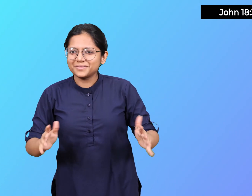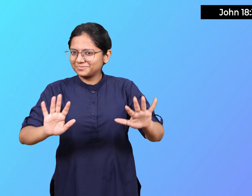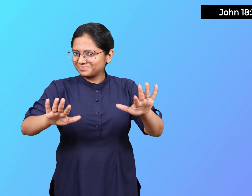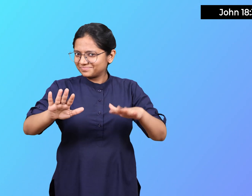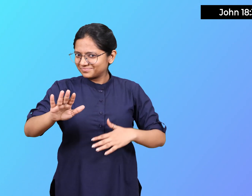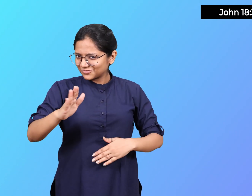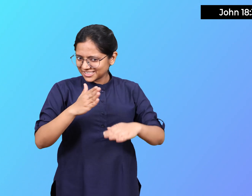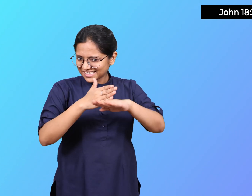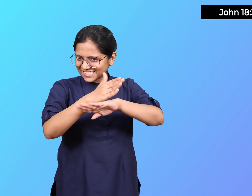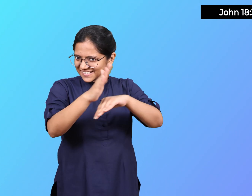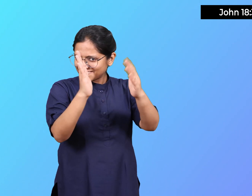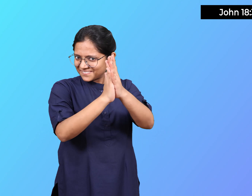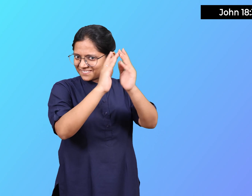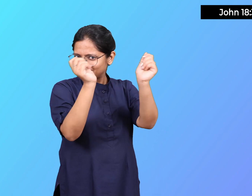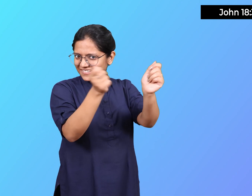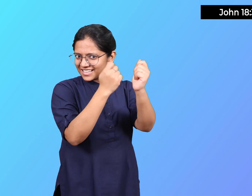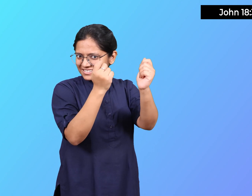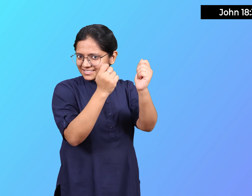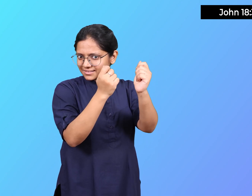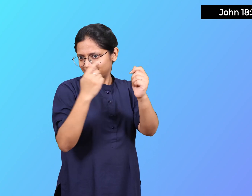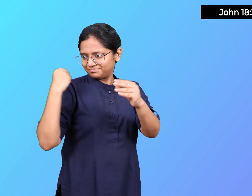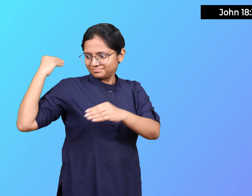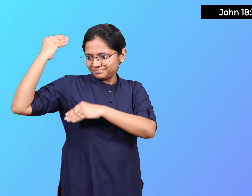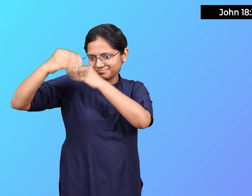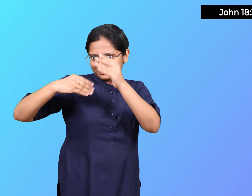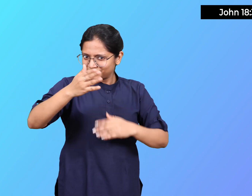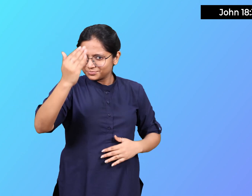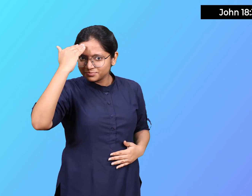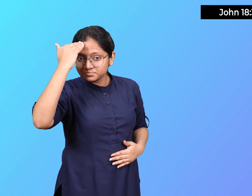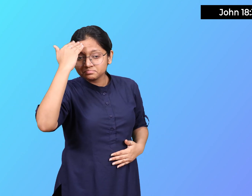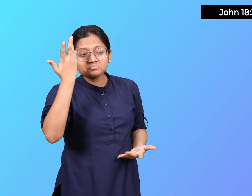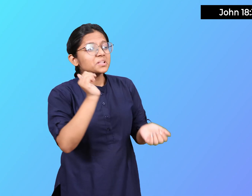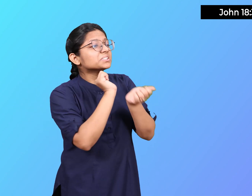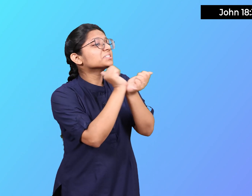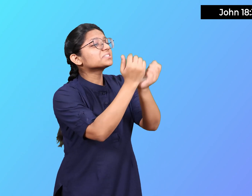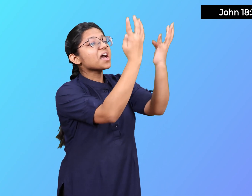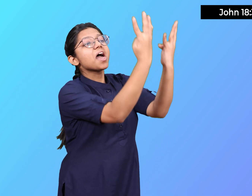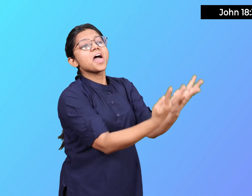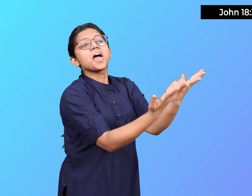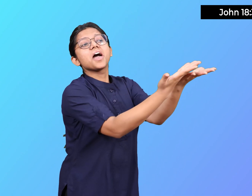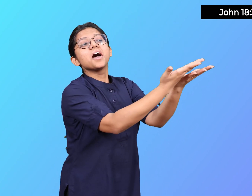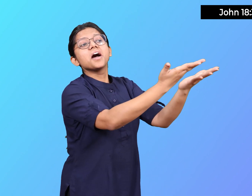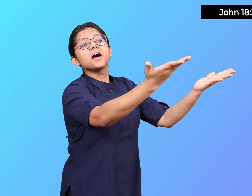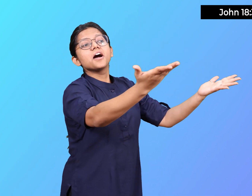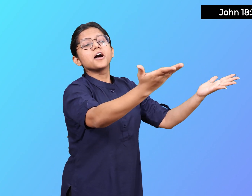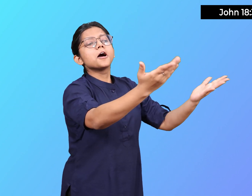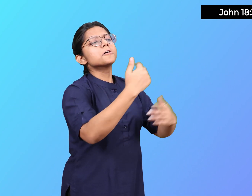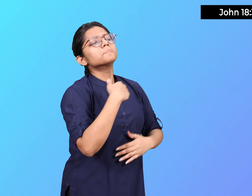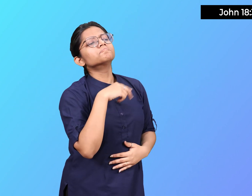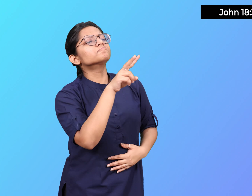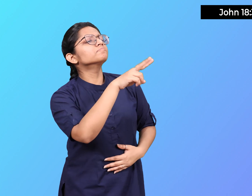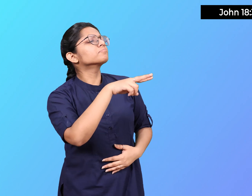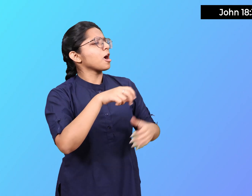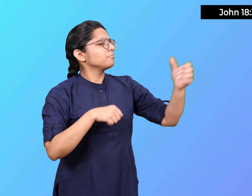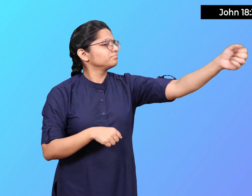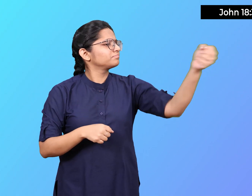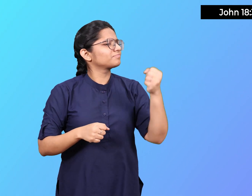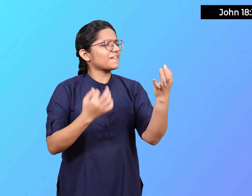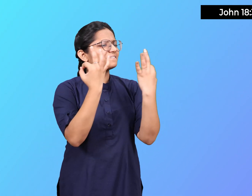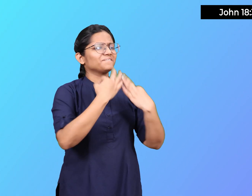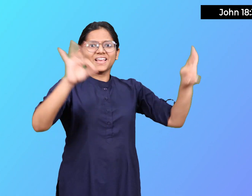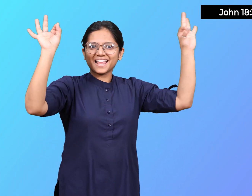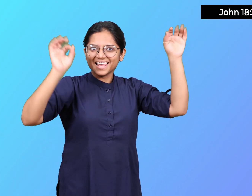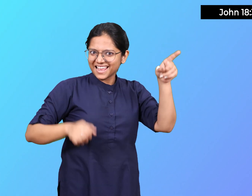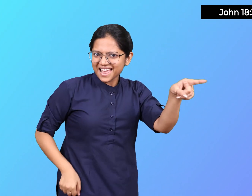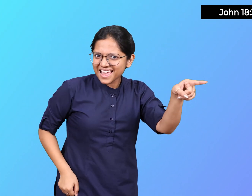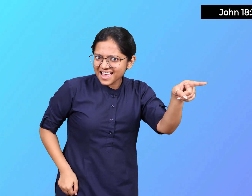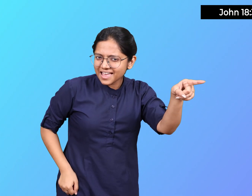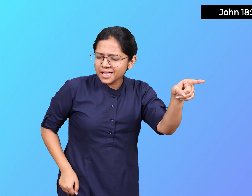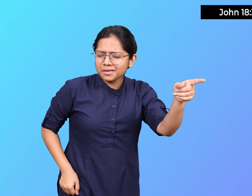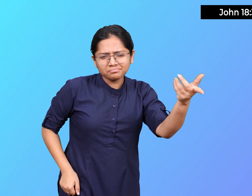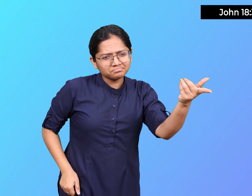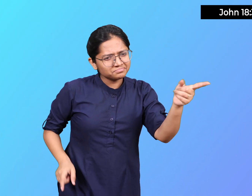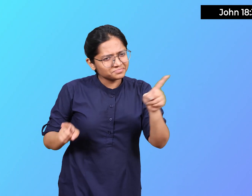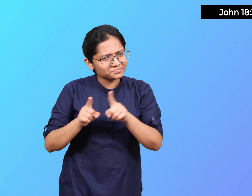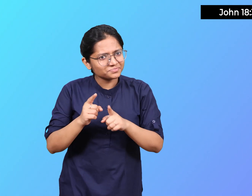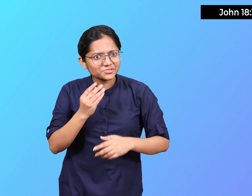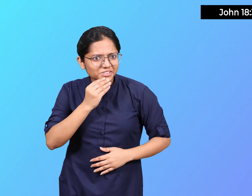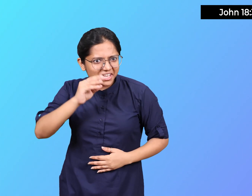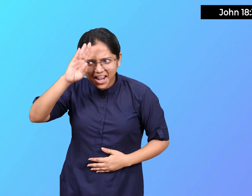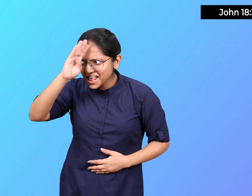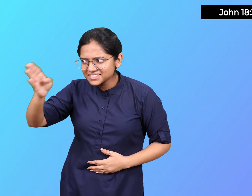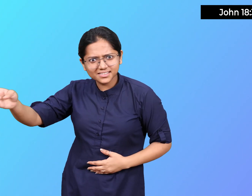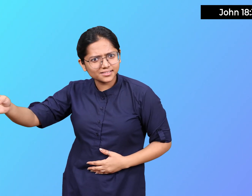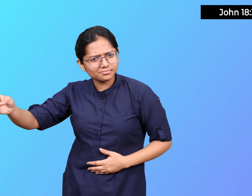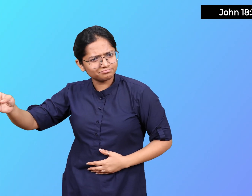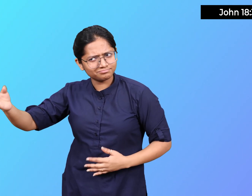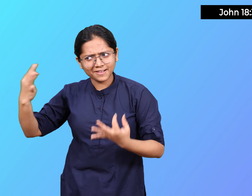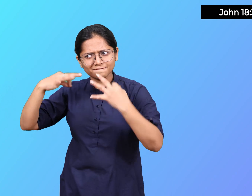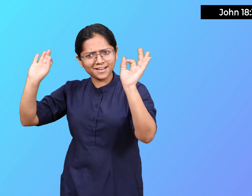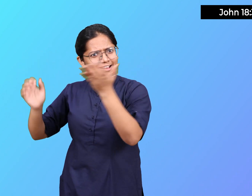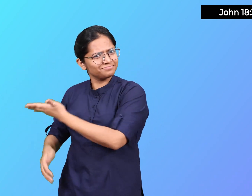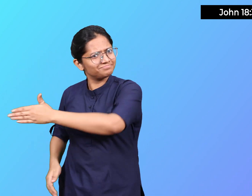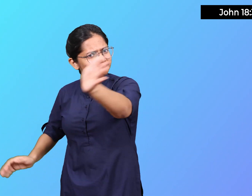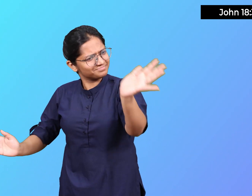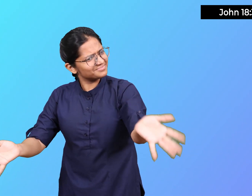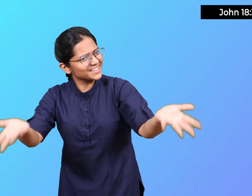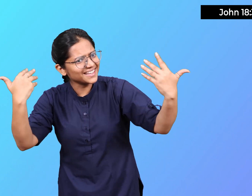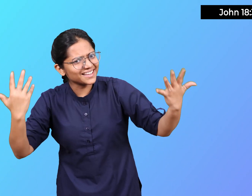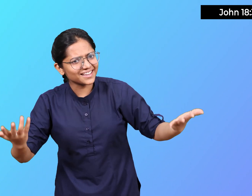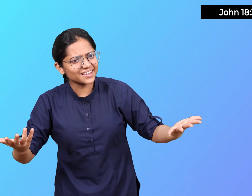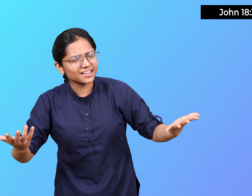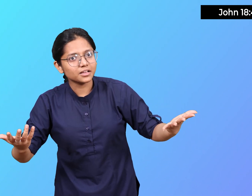But it is one of your customs for me to free one prisoner to you during the Passover festival. Do you want me to free this ‘king of the Jews’?”